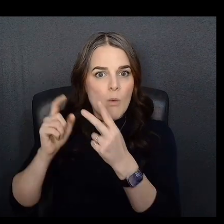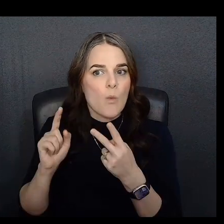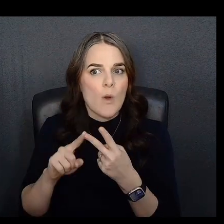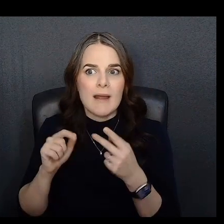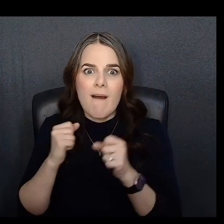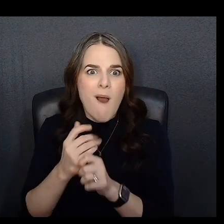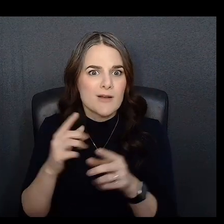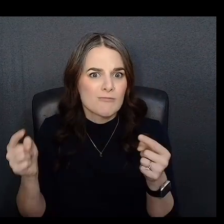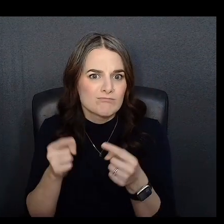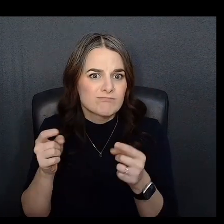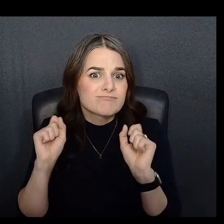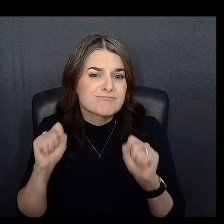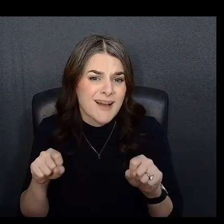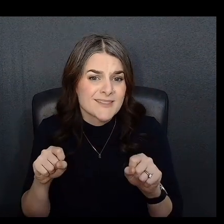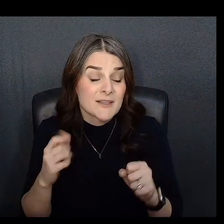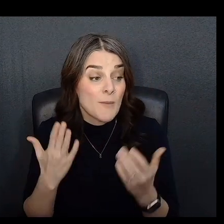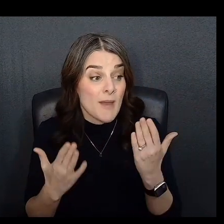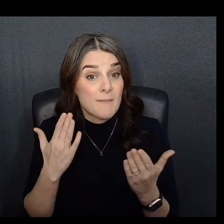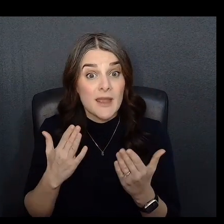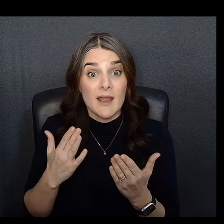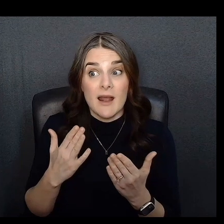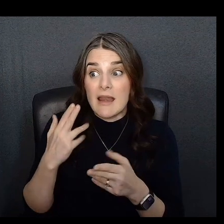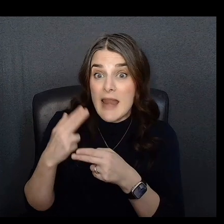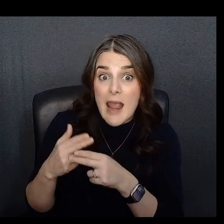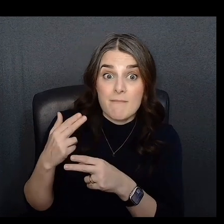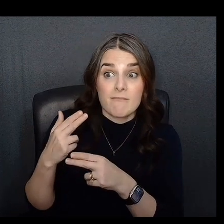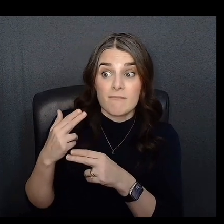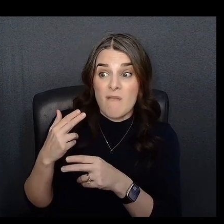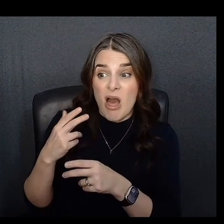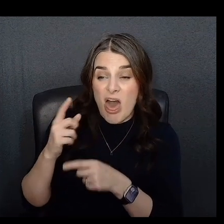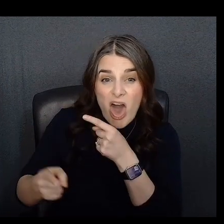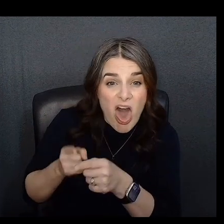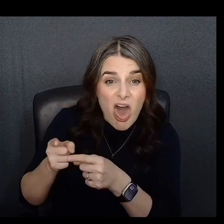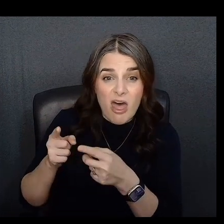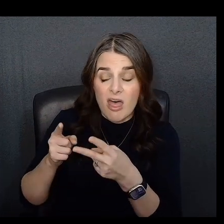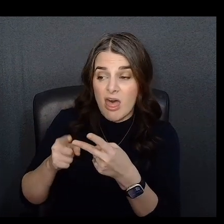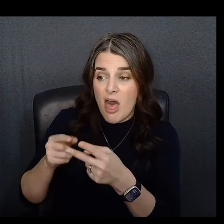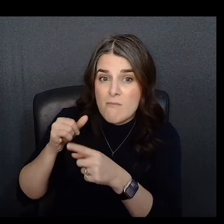of reporting name calling, or bullying, or abuse, harassment, things like that.